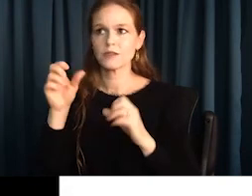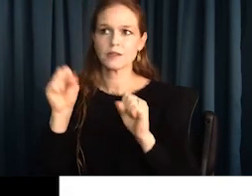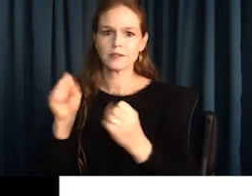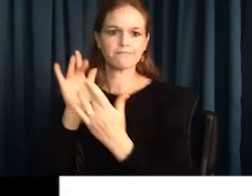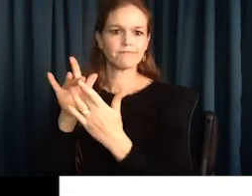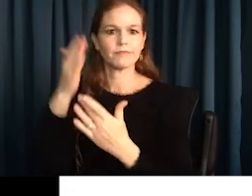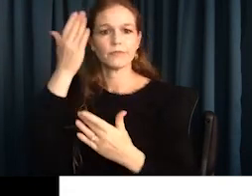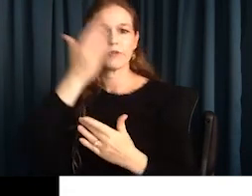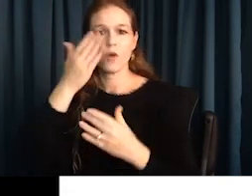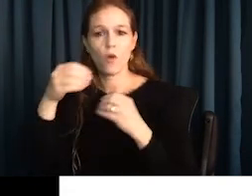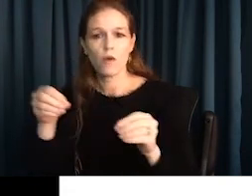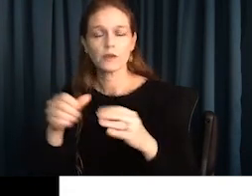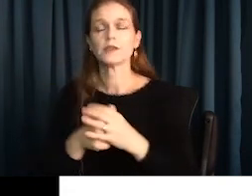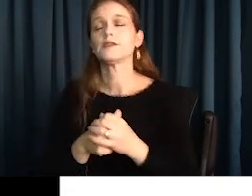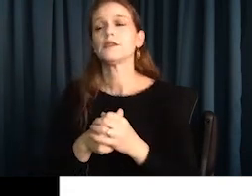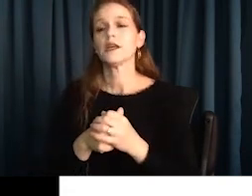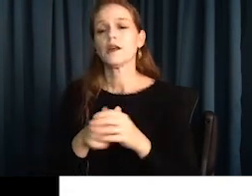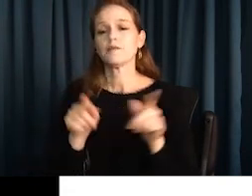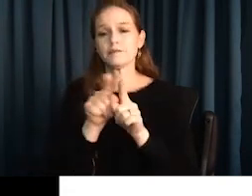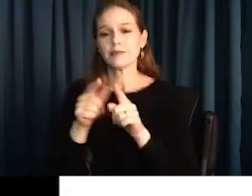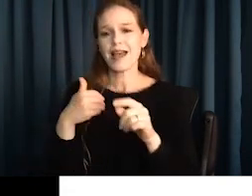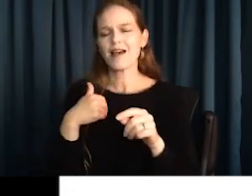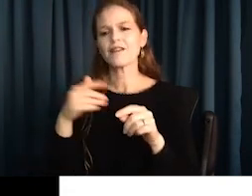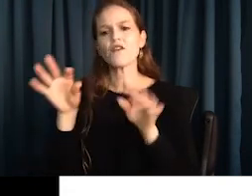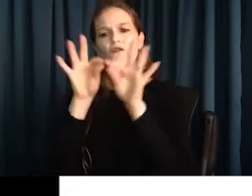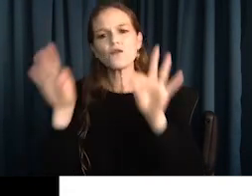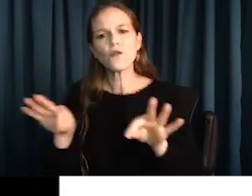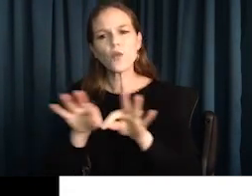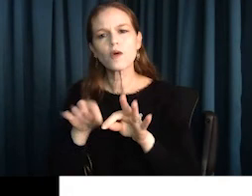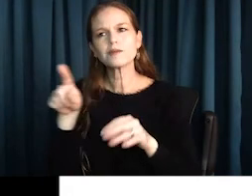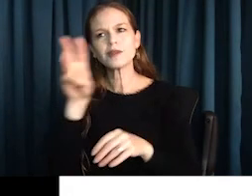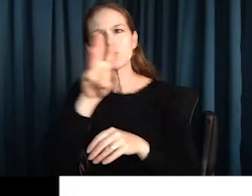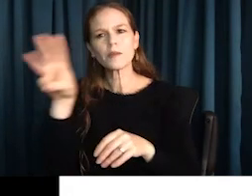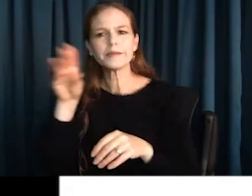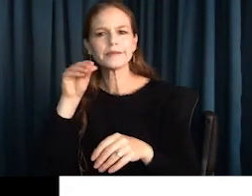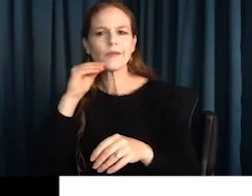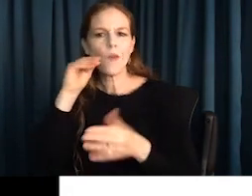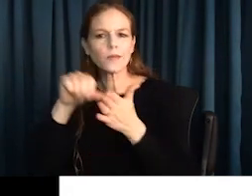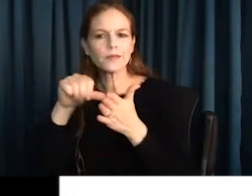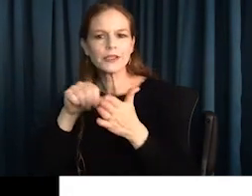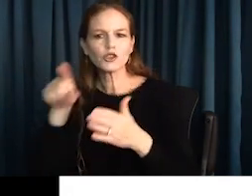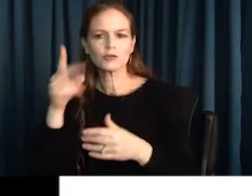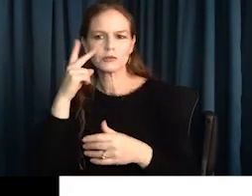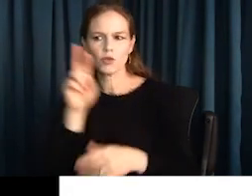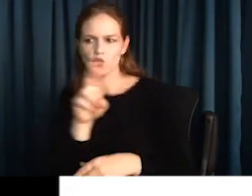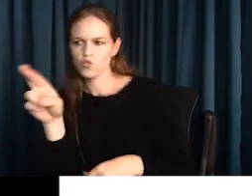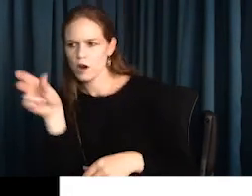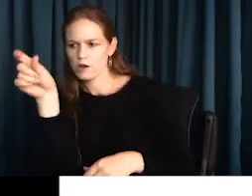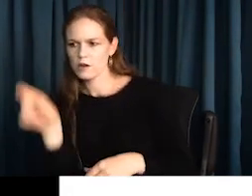office. We also have a contact form located on our home page. It's on the right hand side under